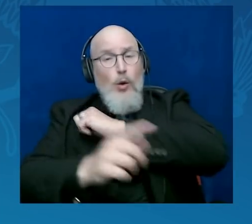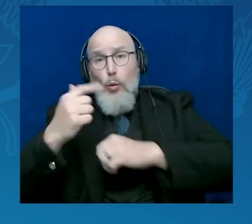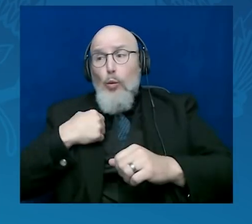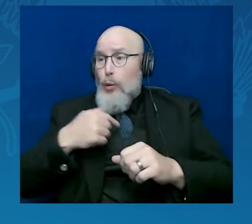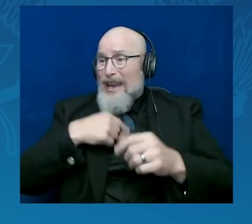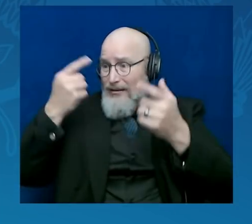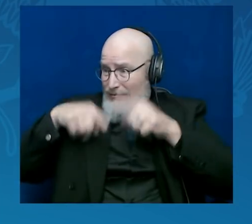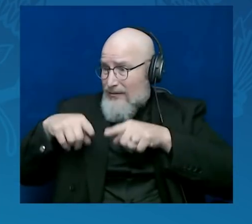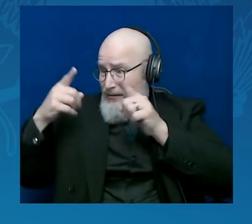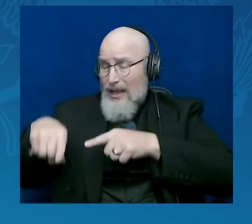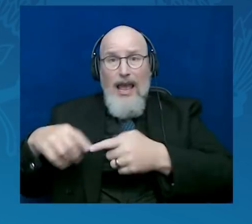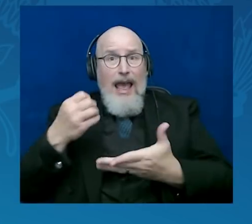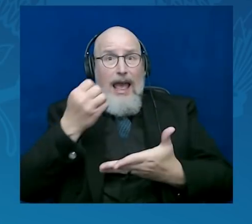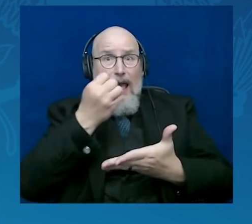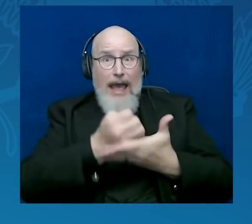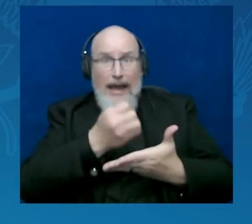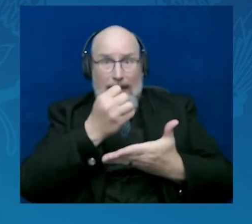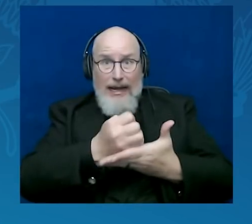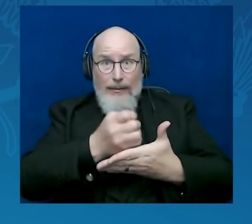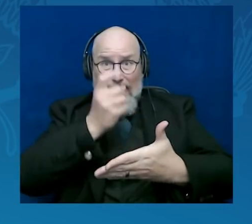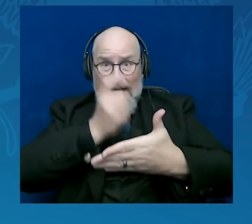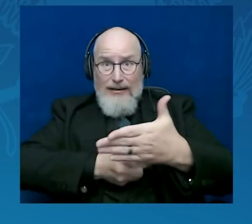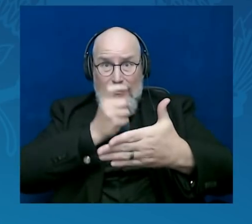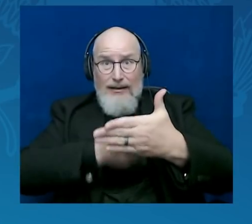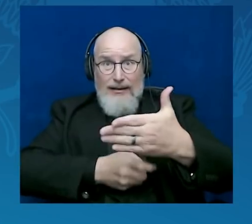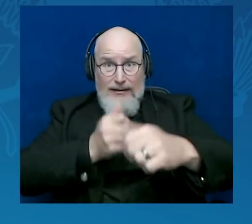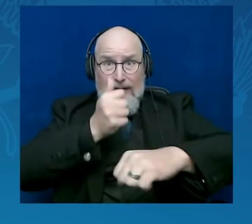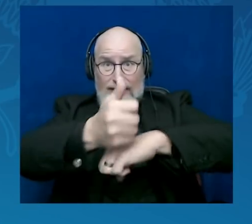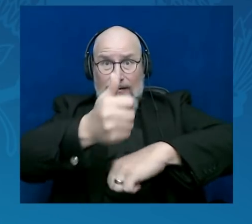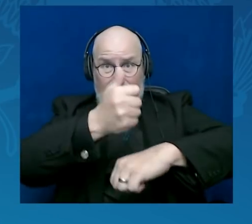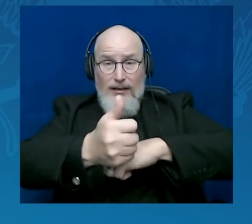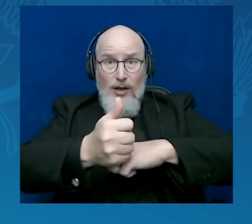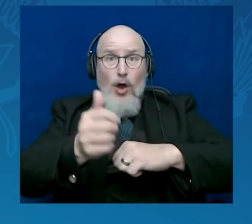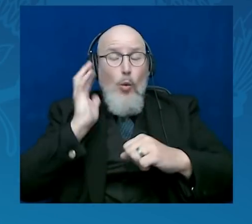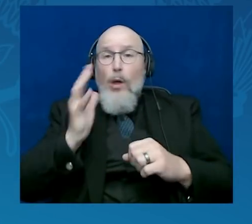that will be swift, severe, and united.